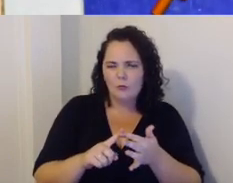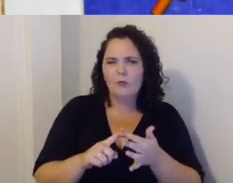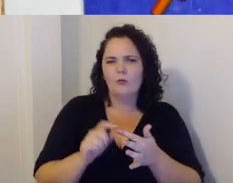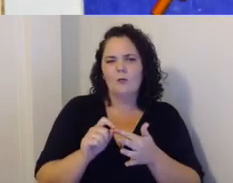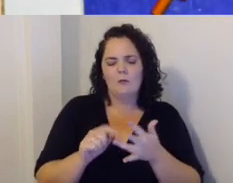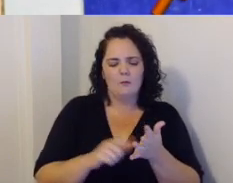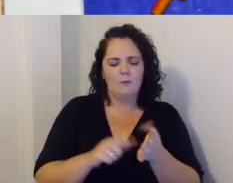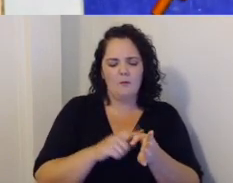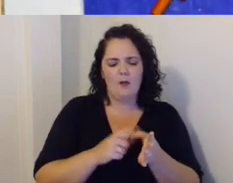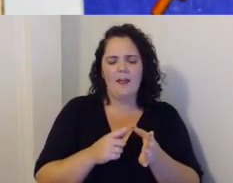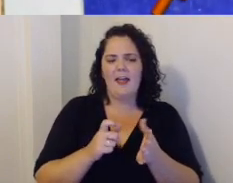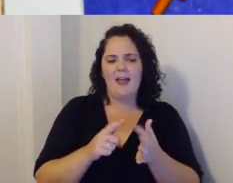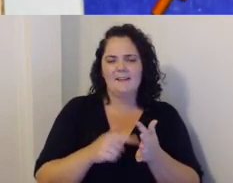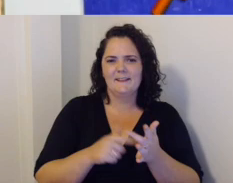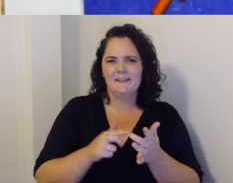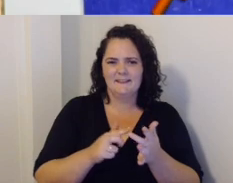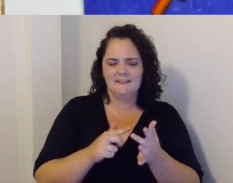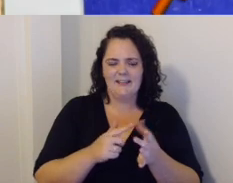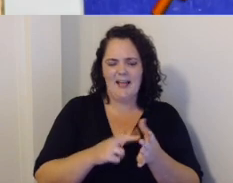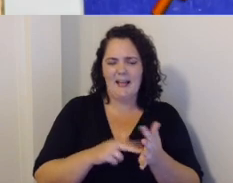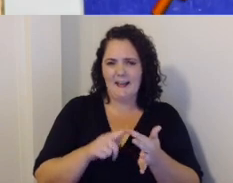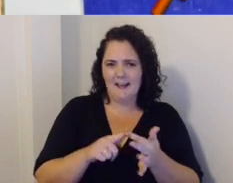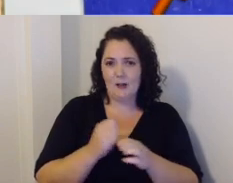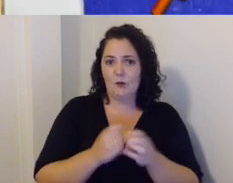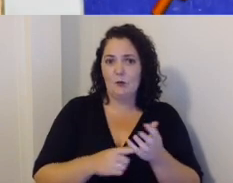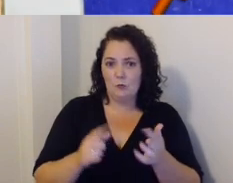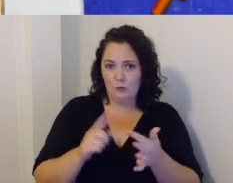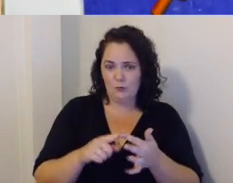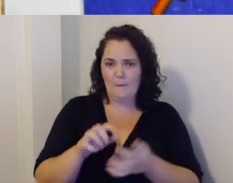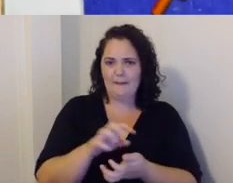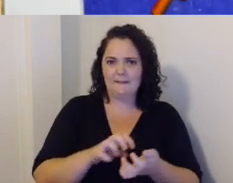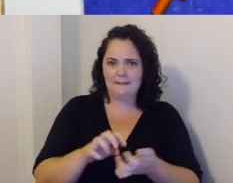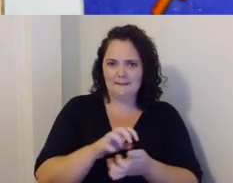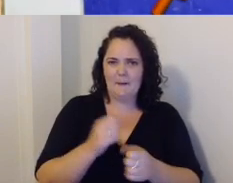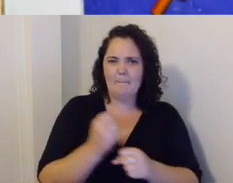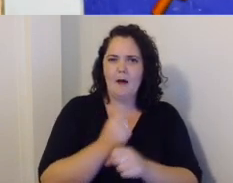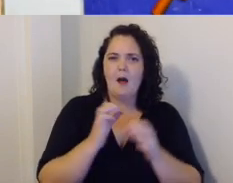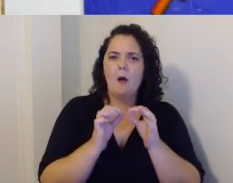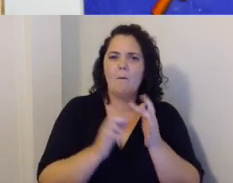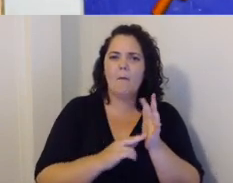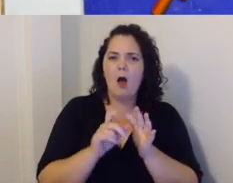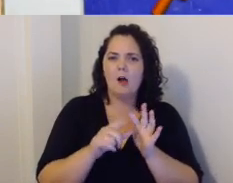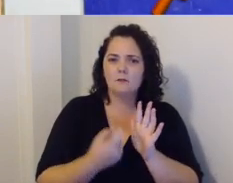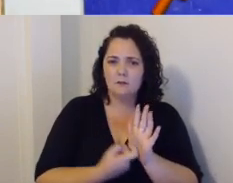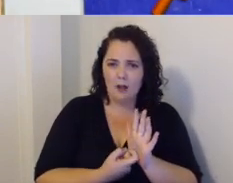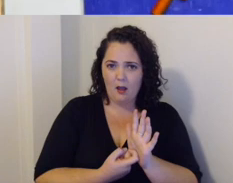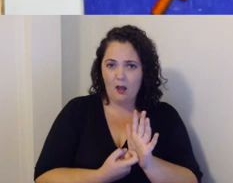and we were mixing these ground materials with that glue as a binder and using that to create our